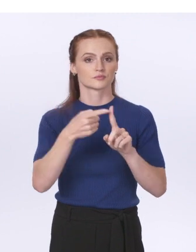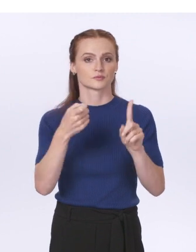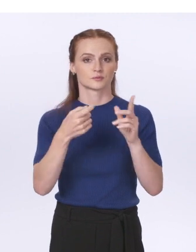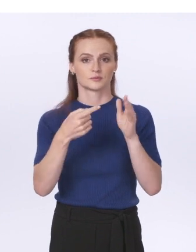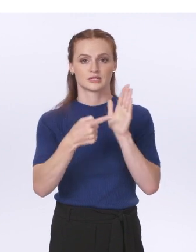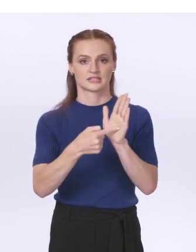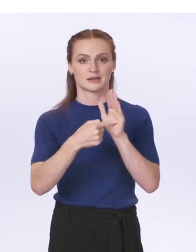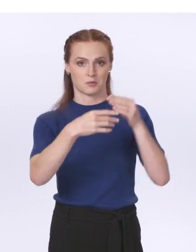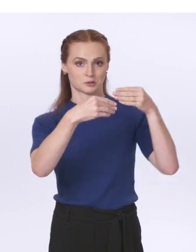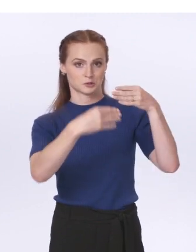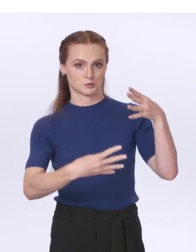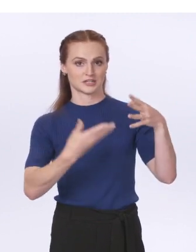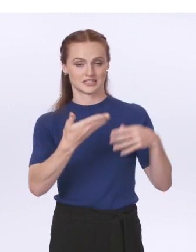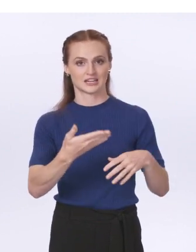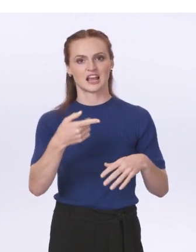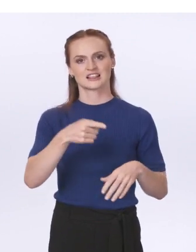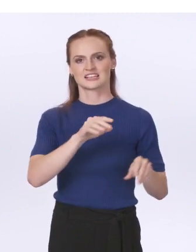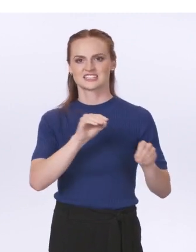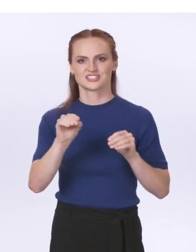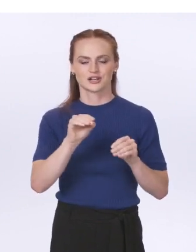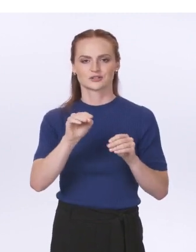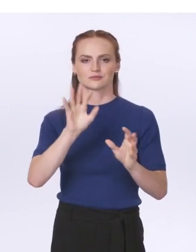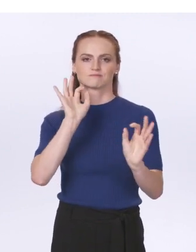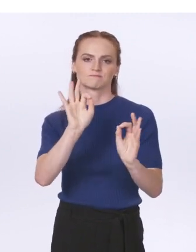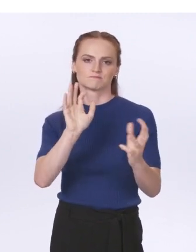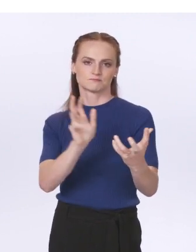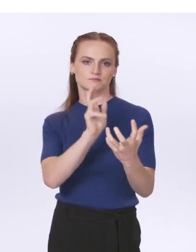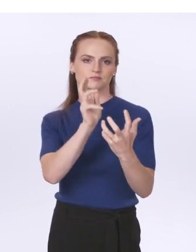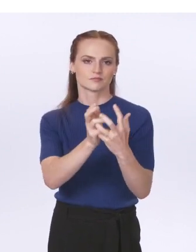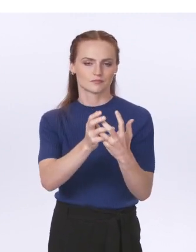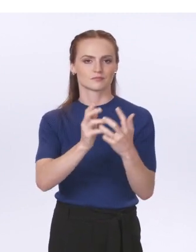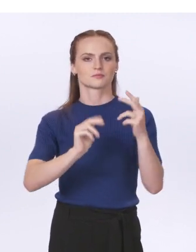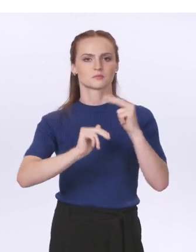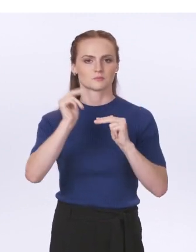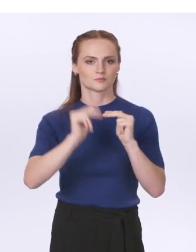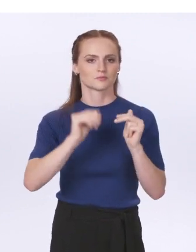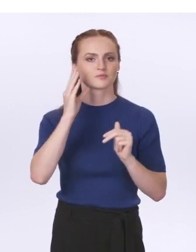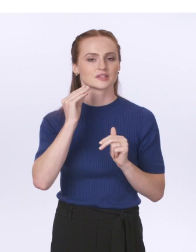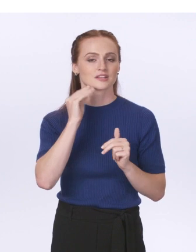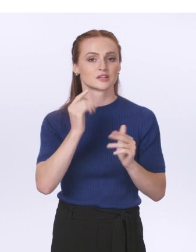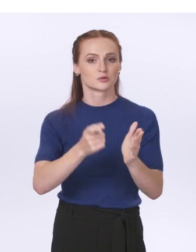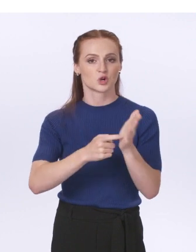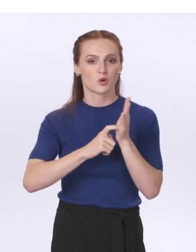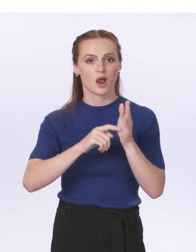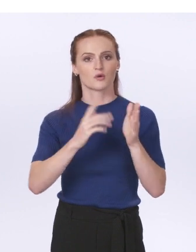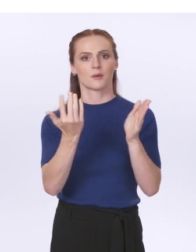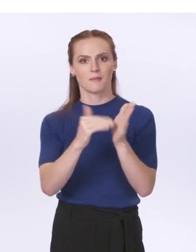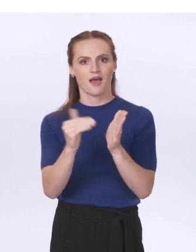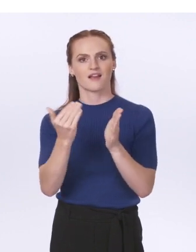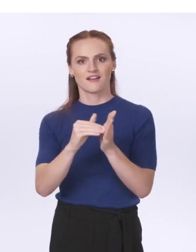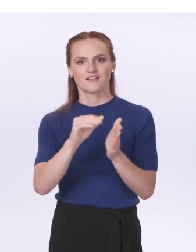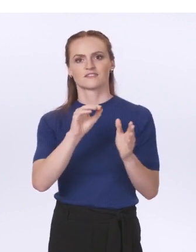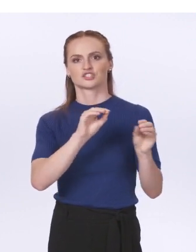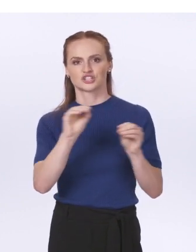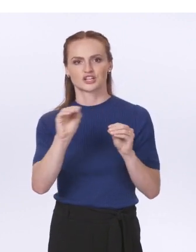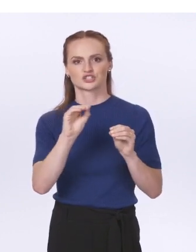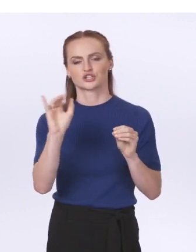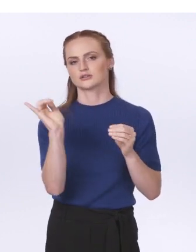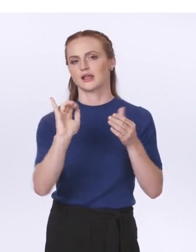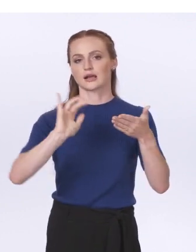these gestures are ideally suited to build experiences that require repetitive gestures, such as scrolling a feed.